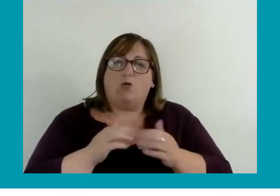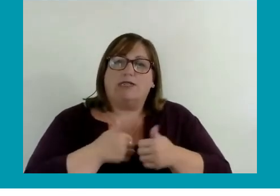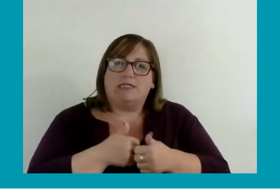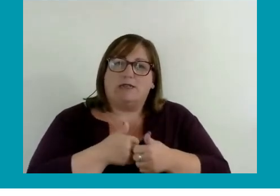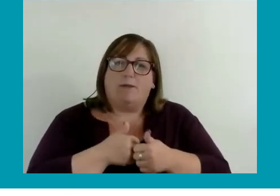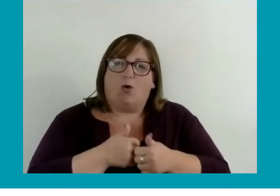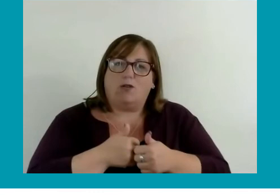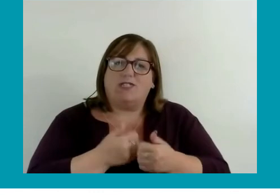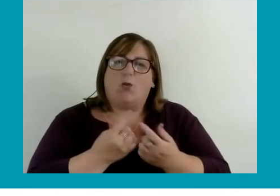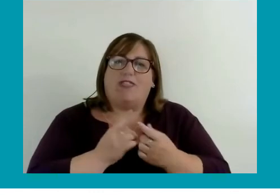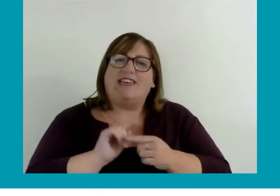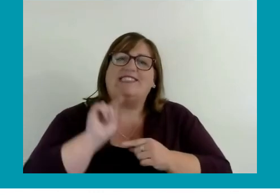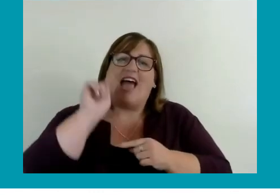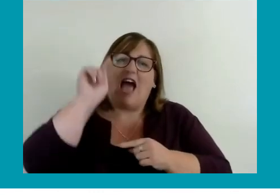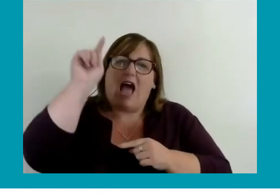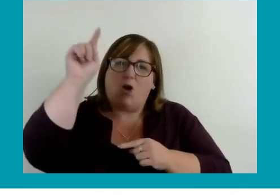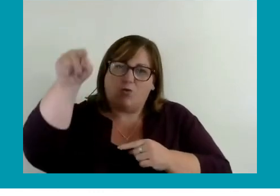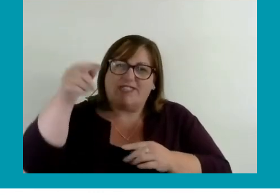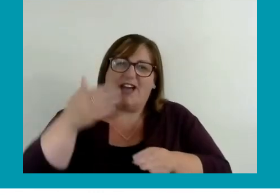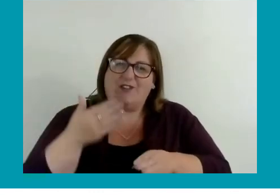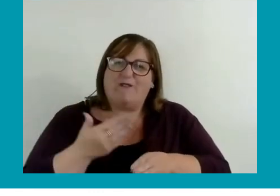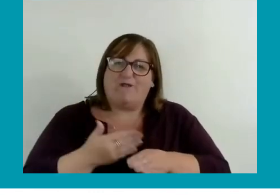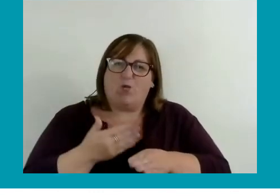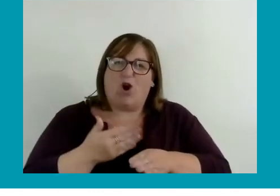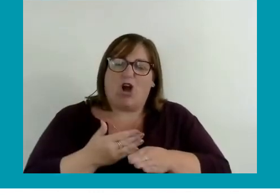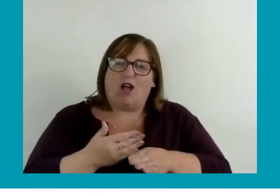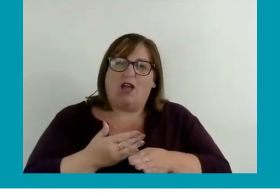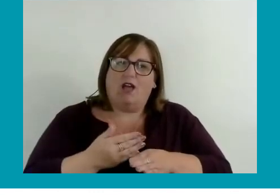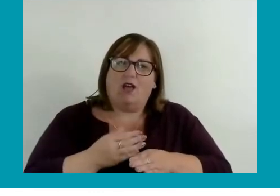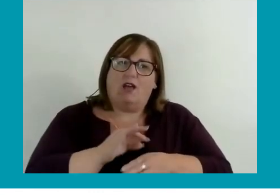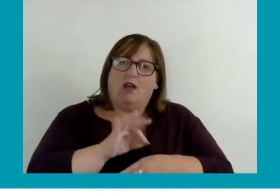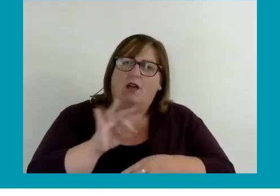Super, you so you're looking it's it's a holistic approach it's looking at the whole person and